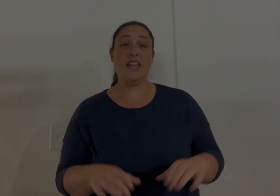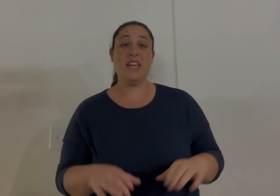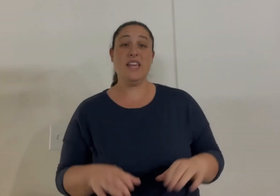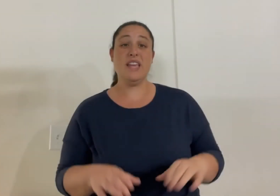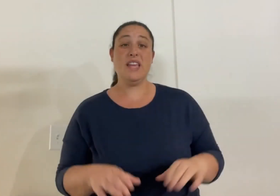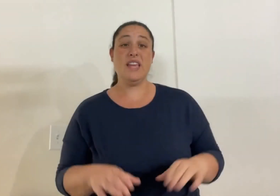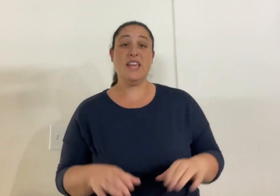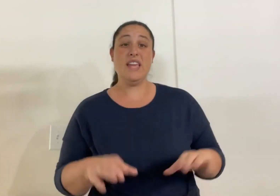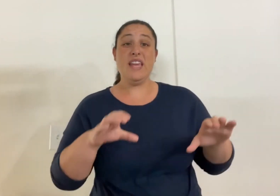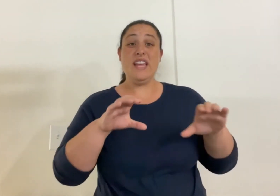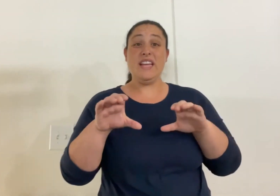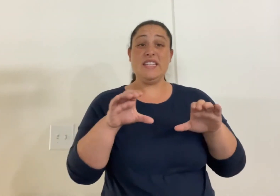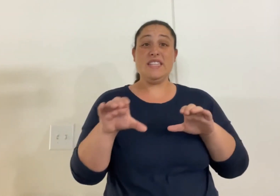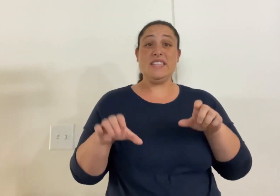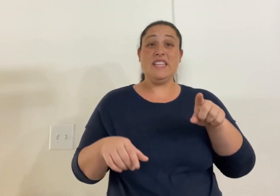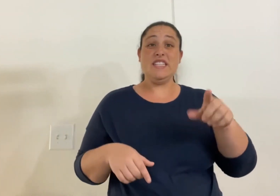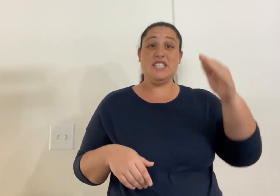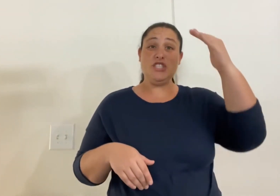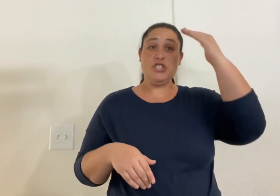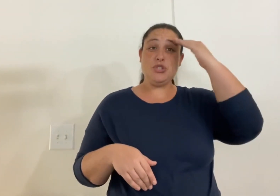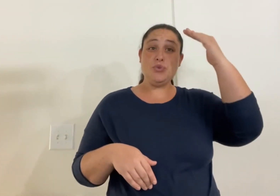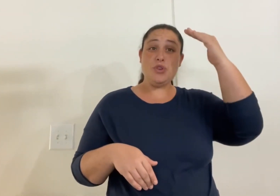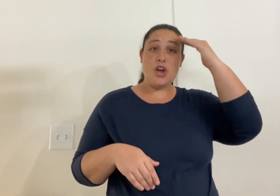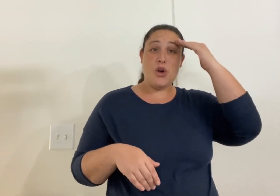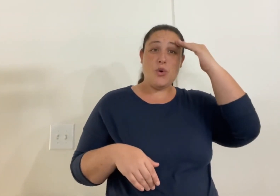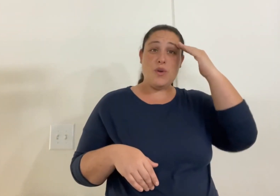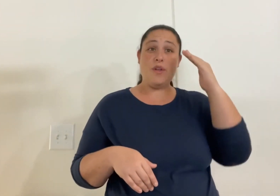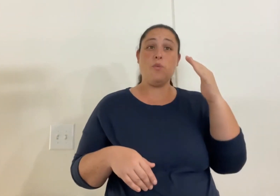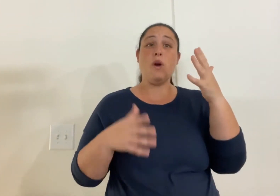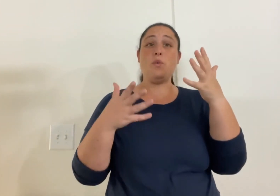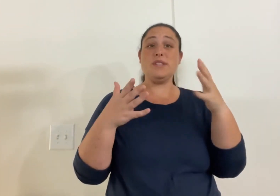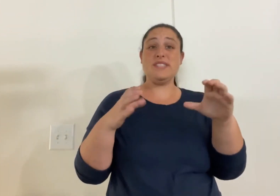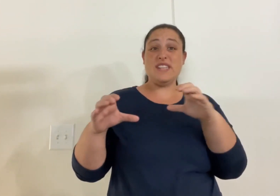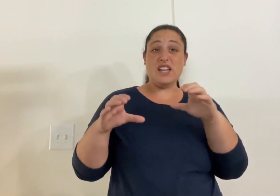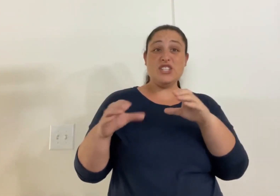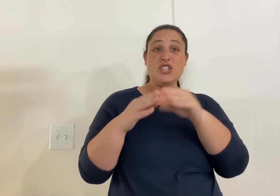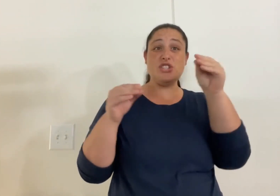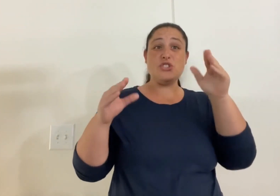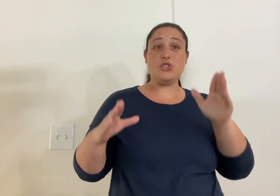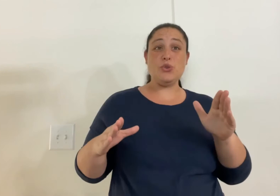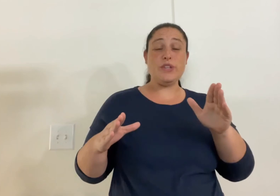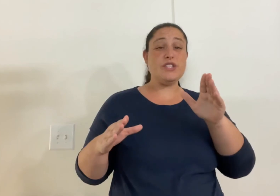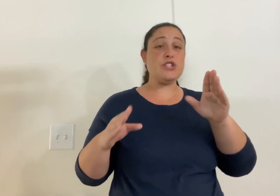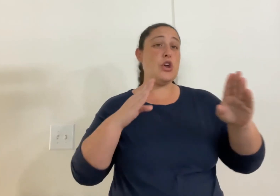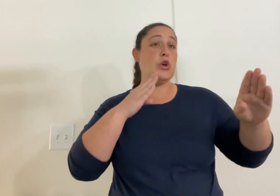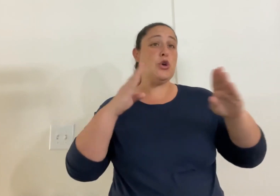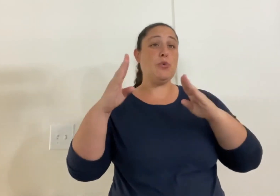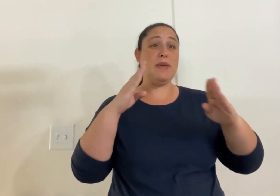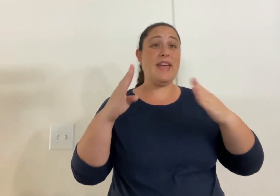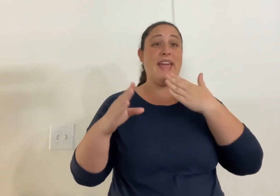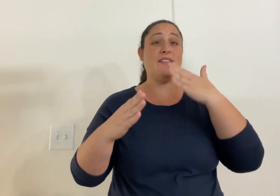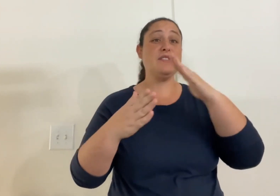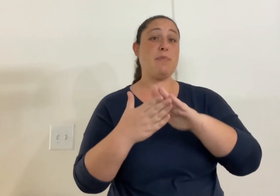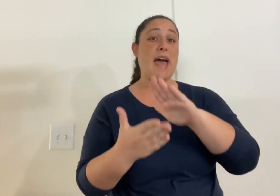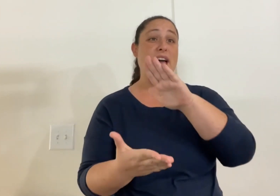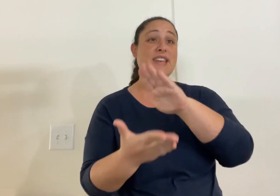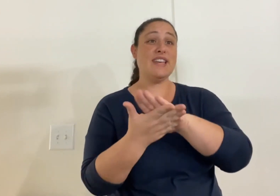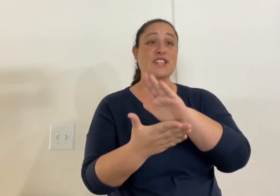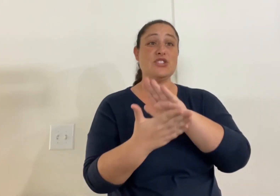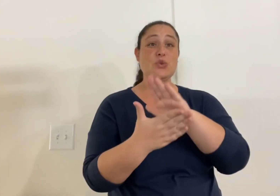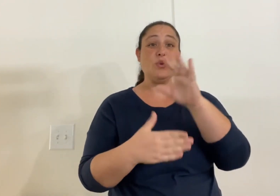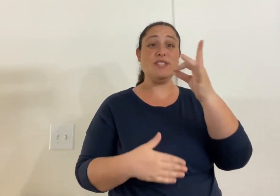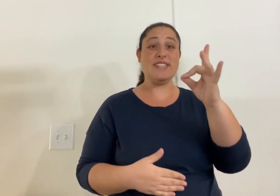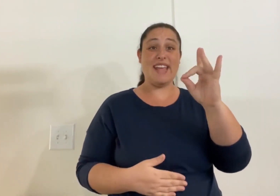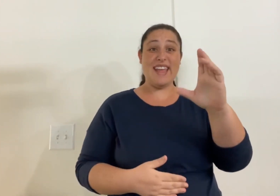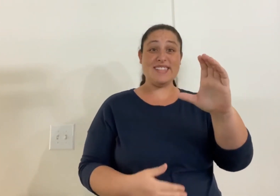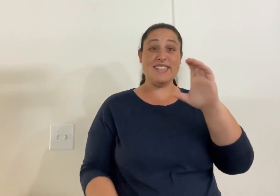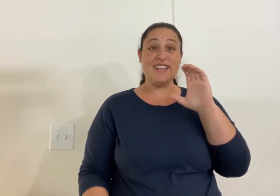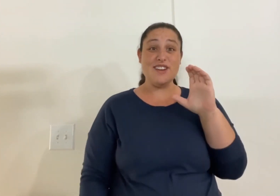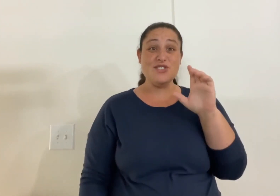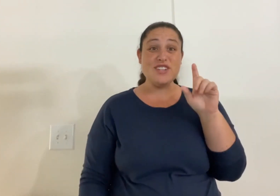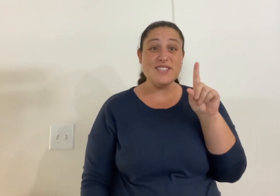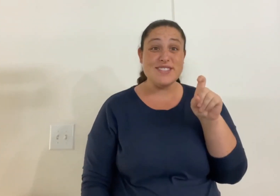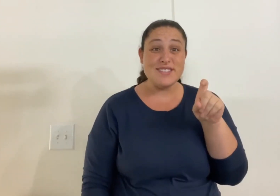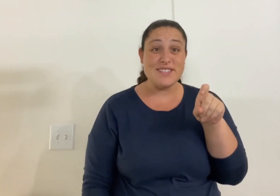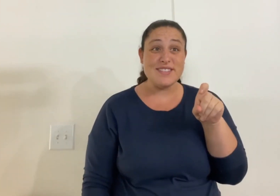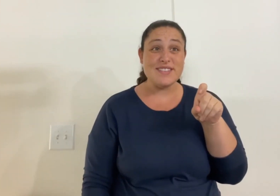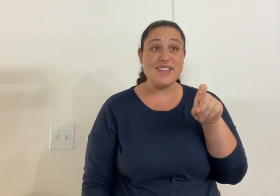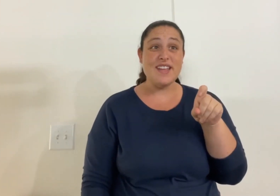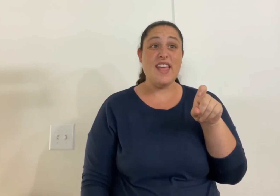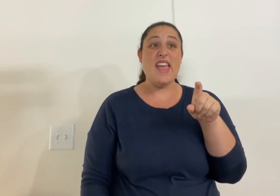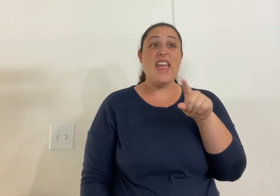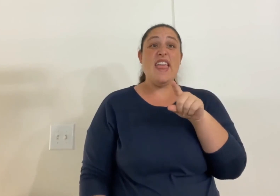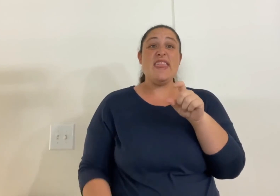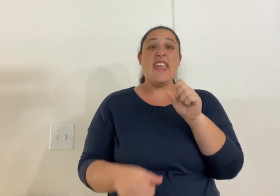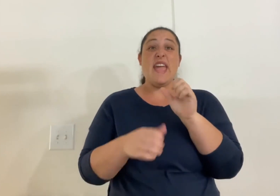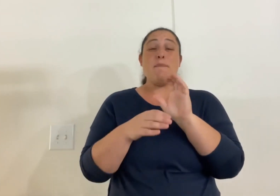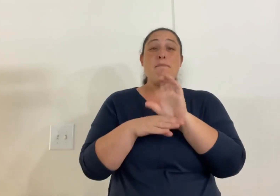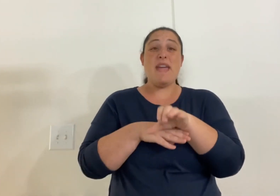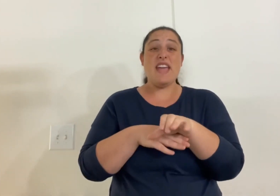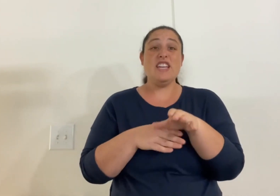Do you know what was done to students who behaved bad in school in the 1800’s?